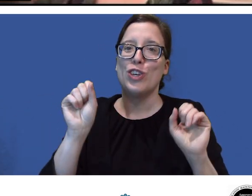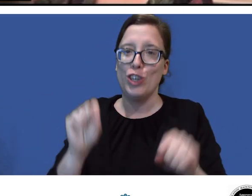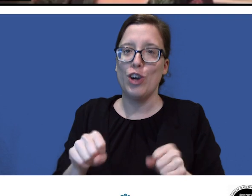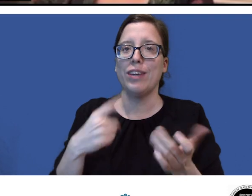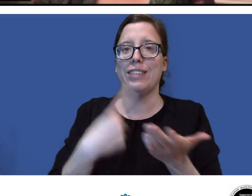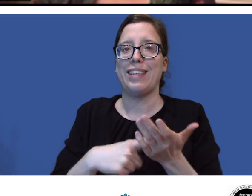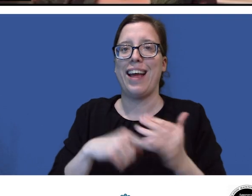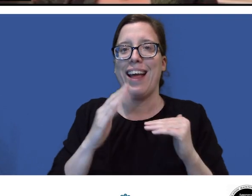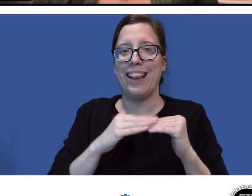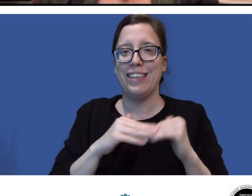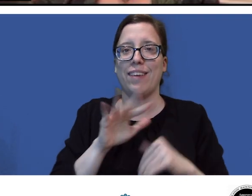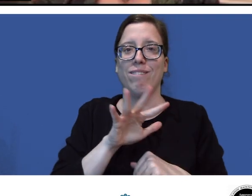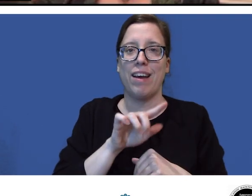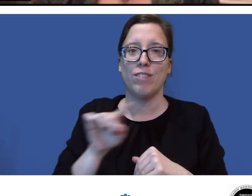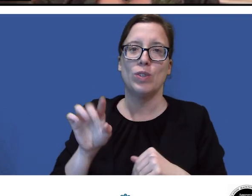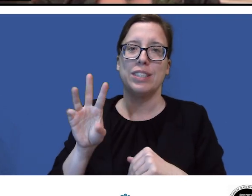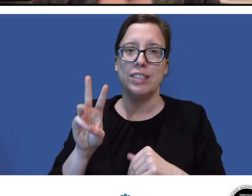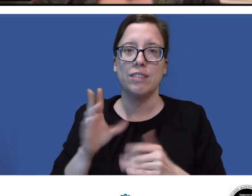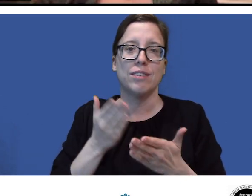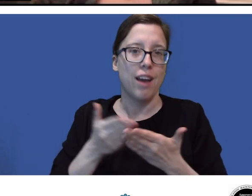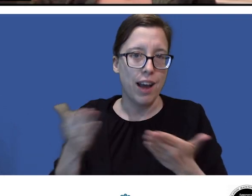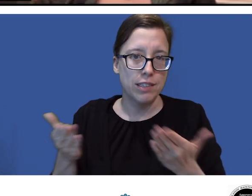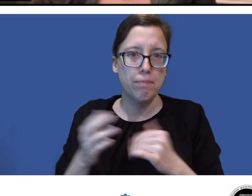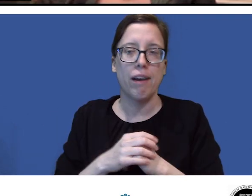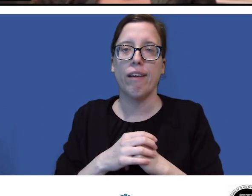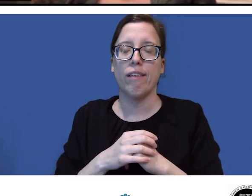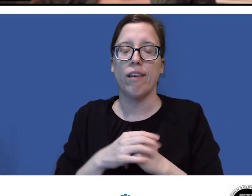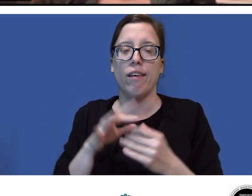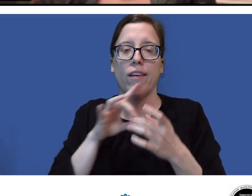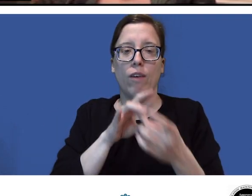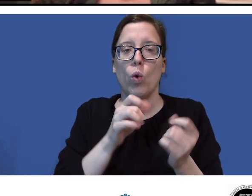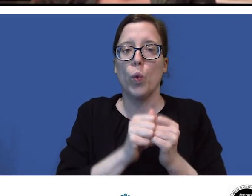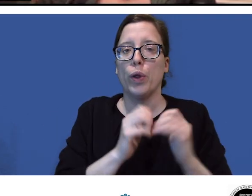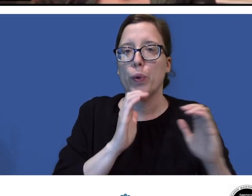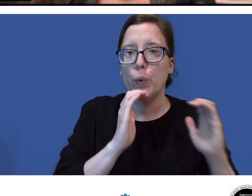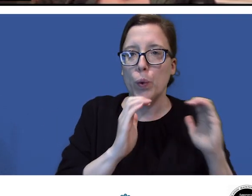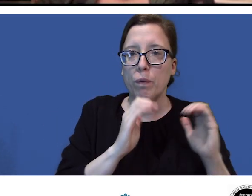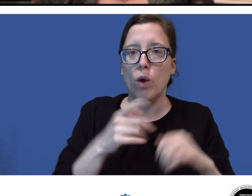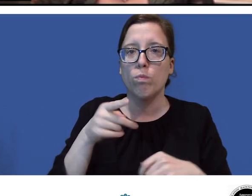of the communication profiles of learners who experience deafblindness.